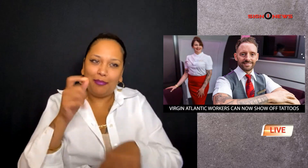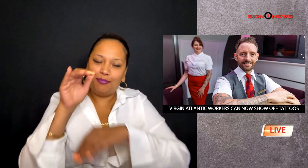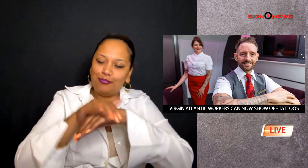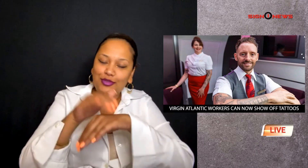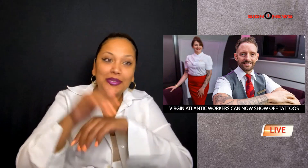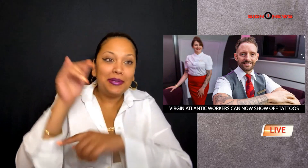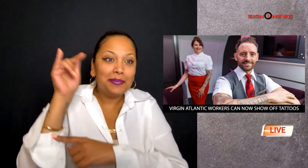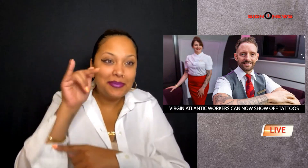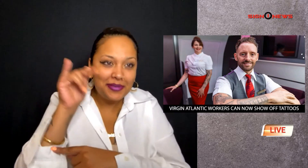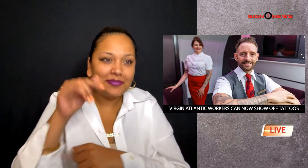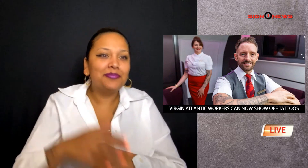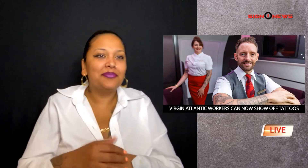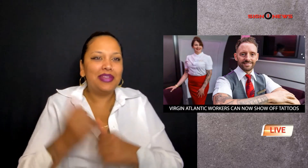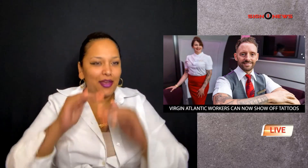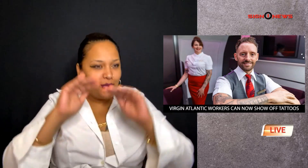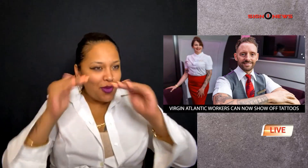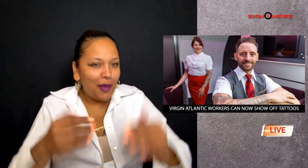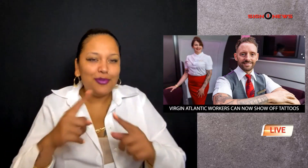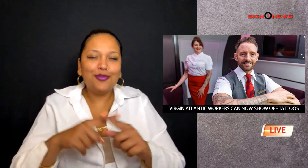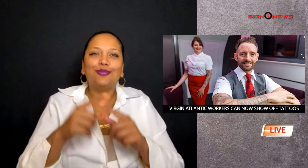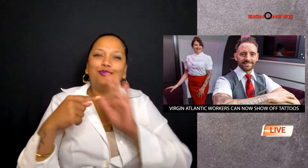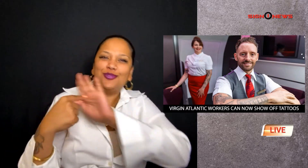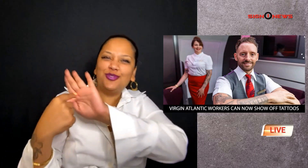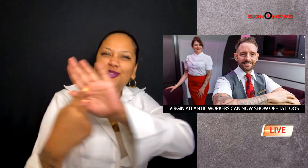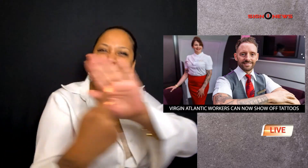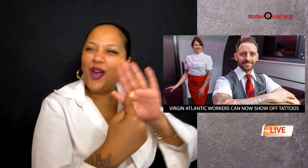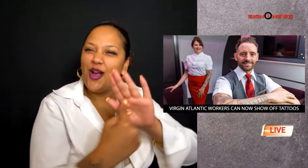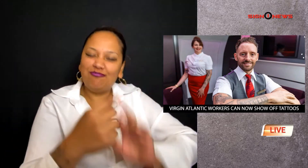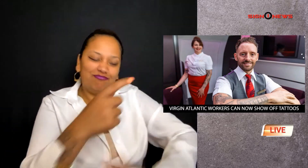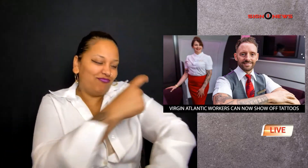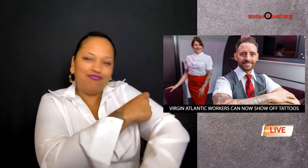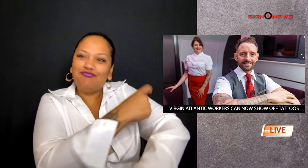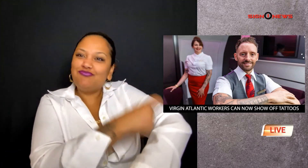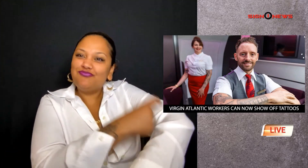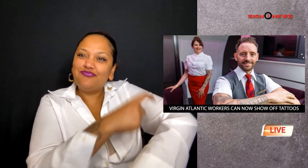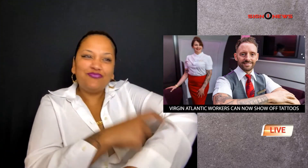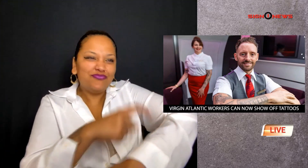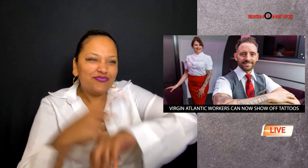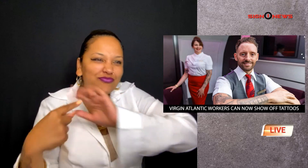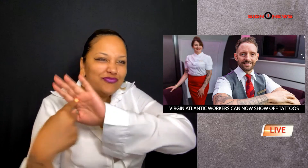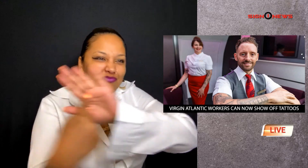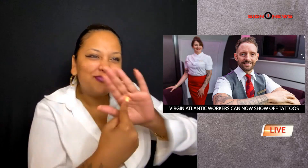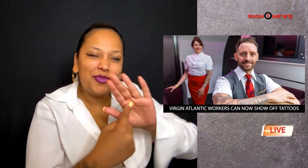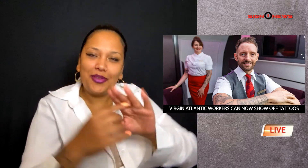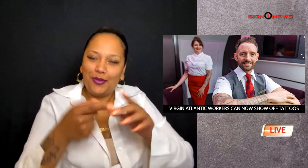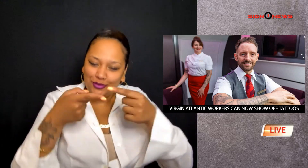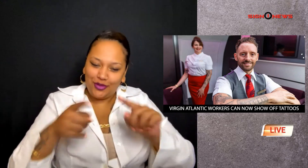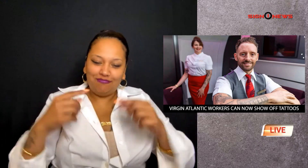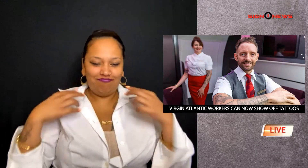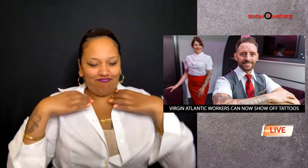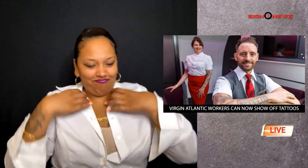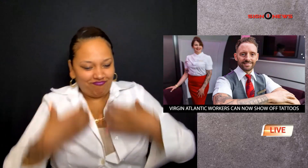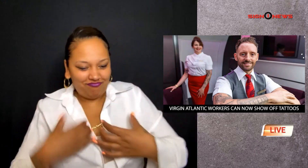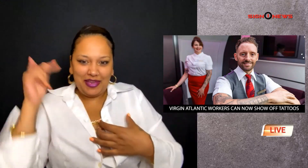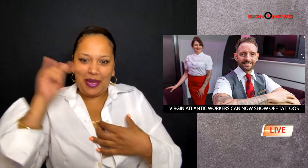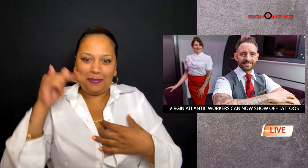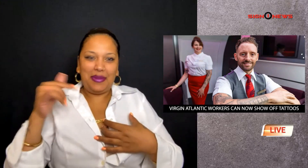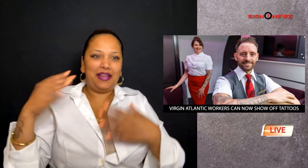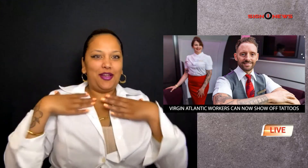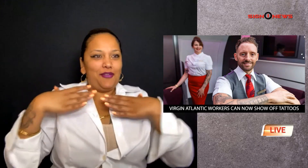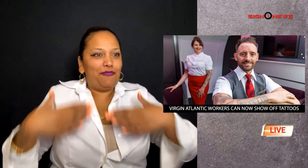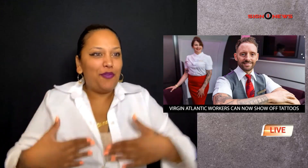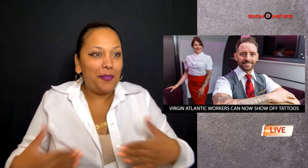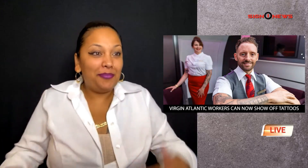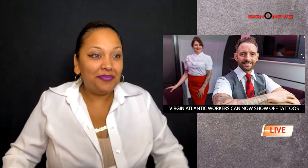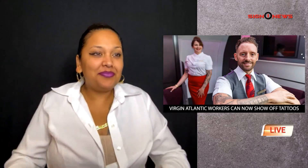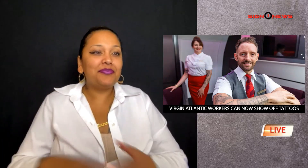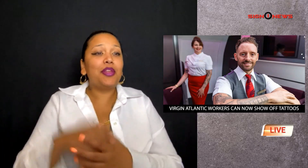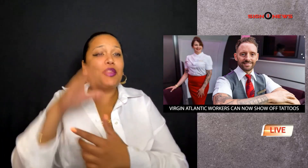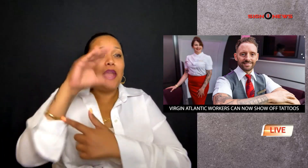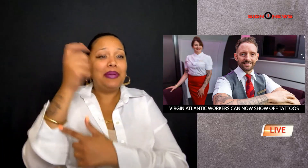tattooed crewmembers for the British airline are now welcome to show off their ink while in uniform